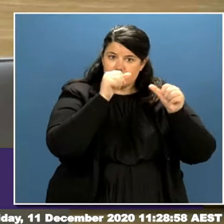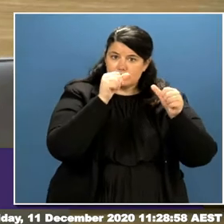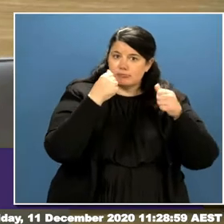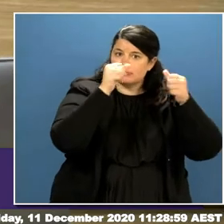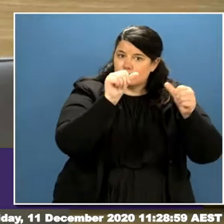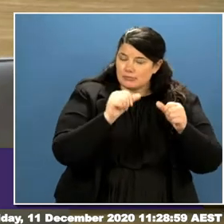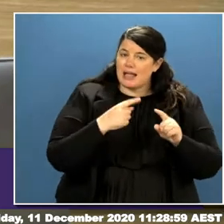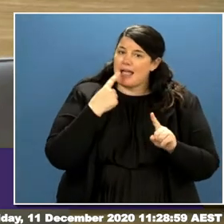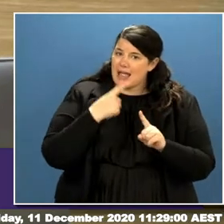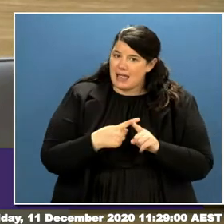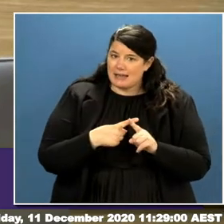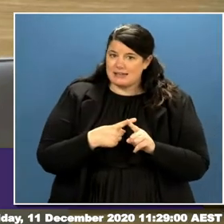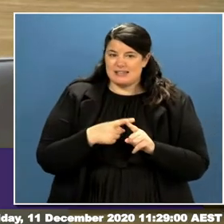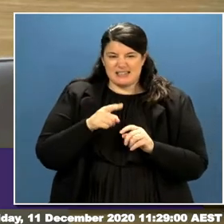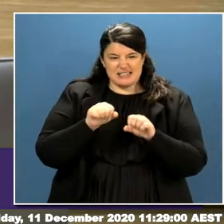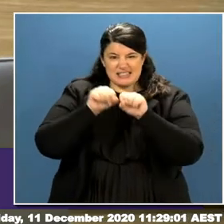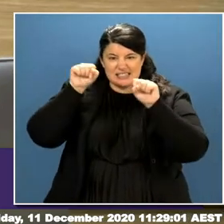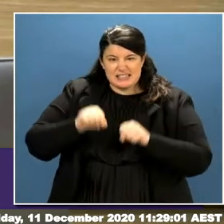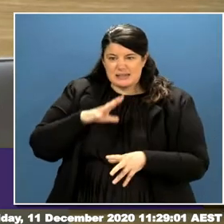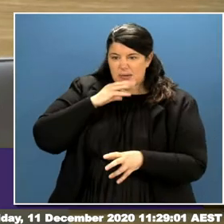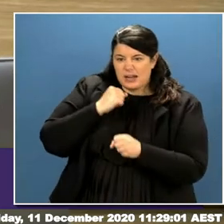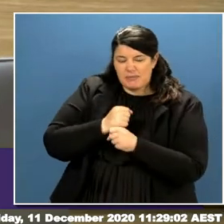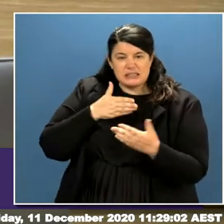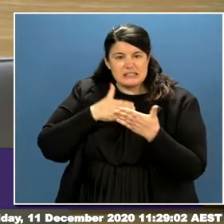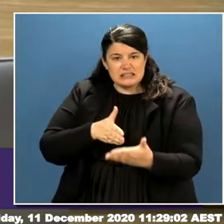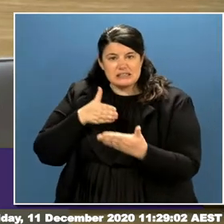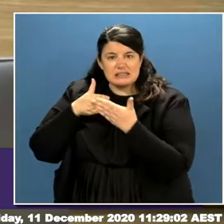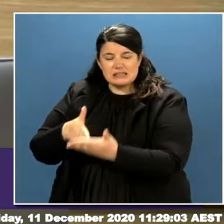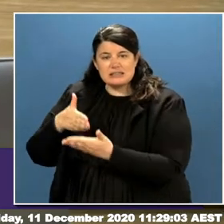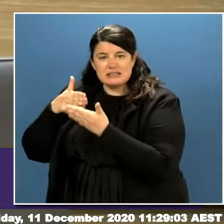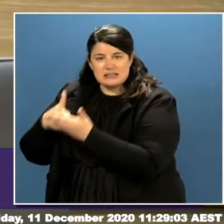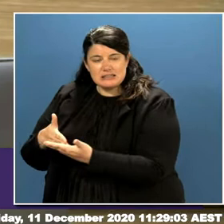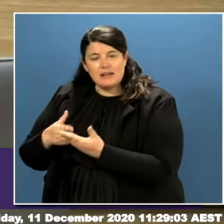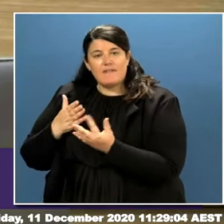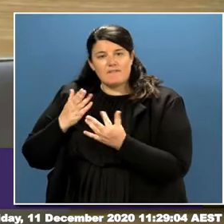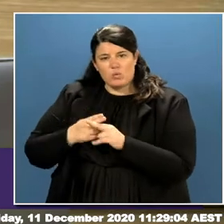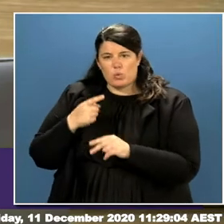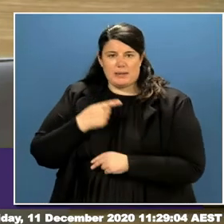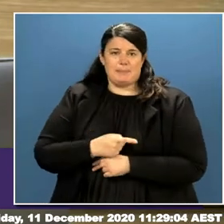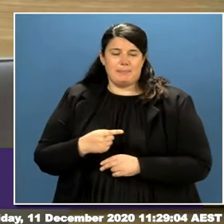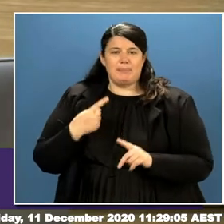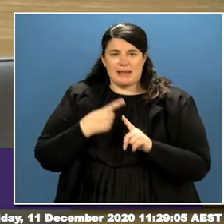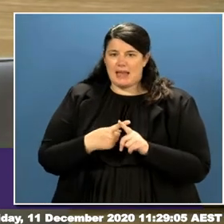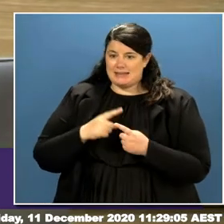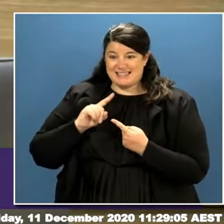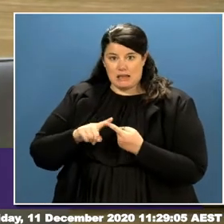institutional and bureaucratic barriers that have hampered Rohan's success and continue to do so.